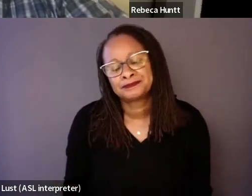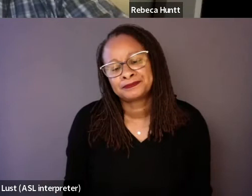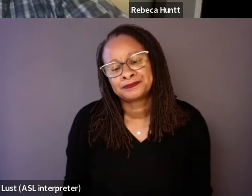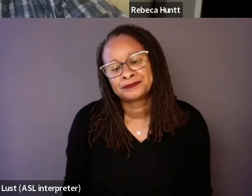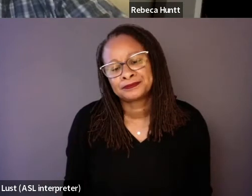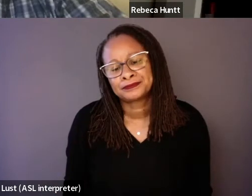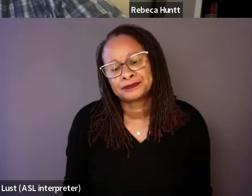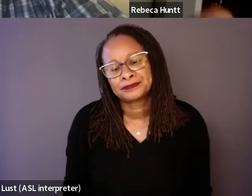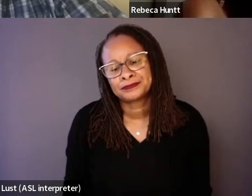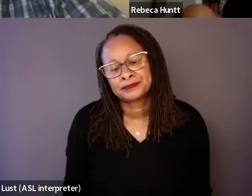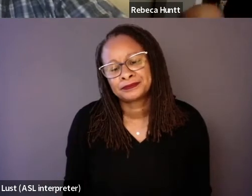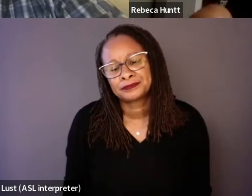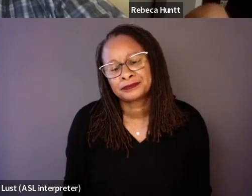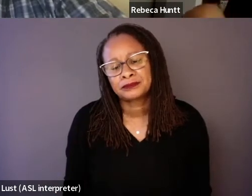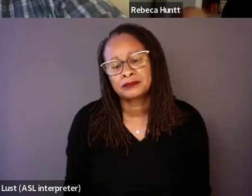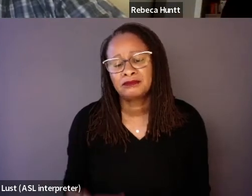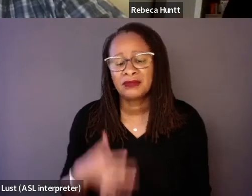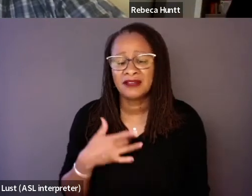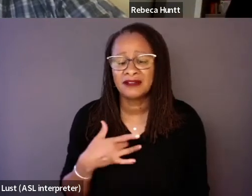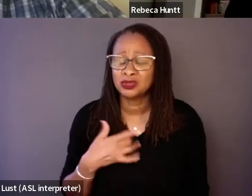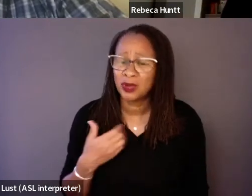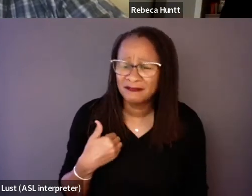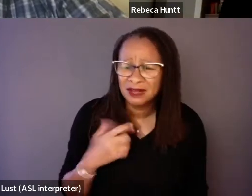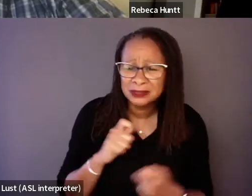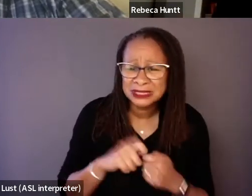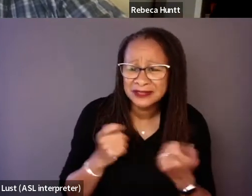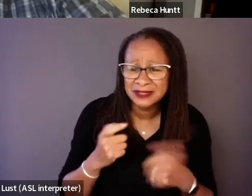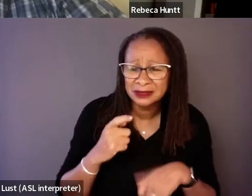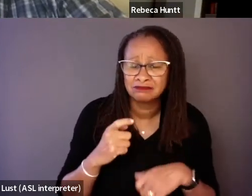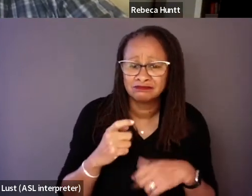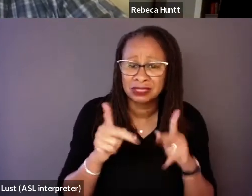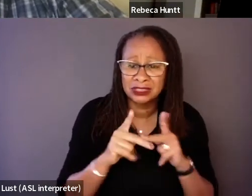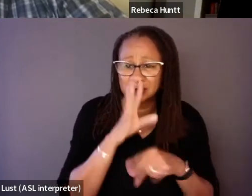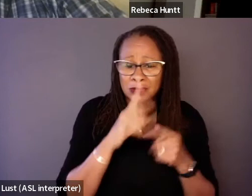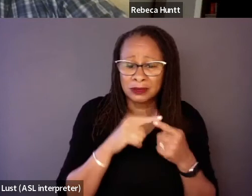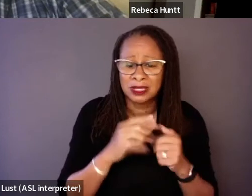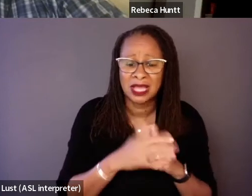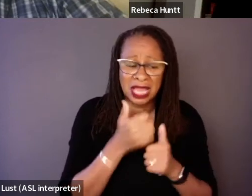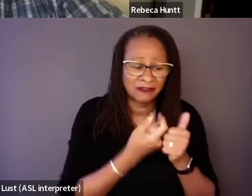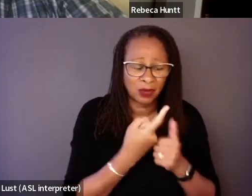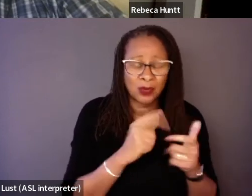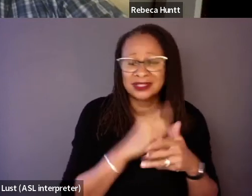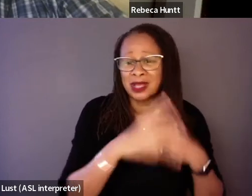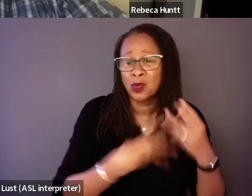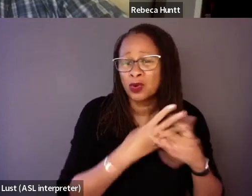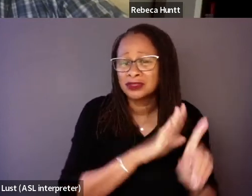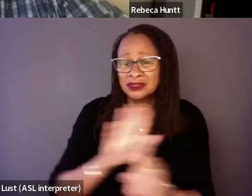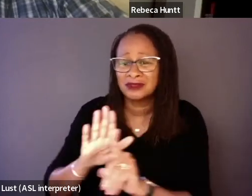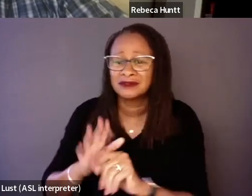I mean, is there a specific sequence? I feel like every single one of the sequences was like a world in its own that was -- is there a